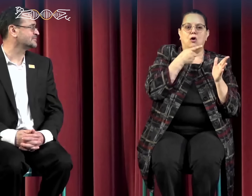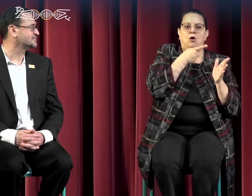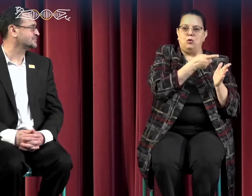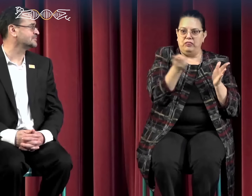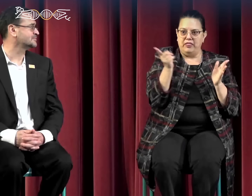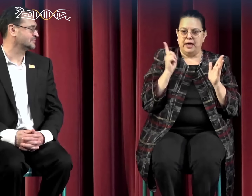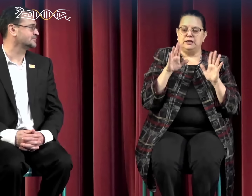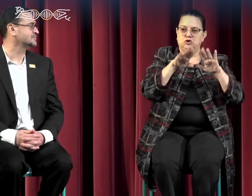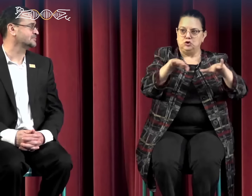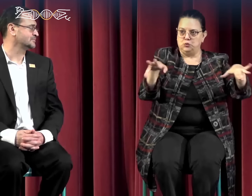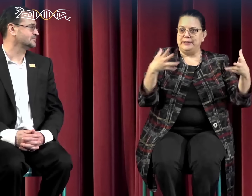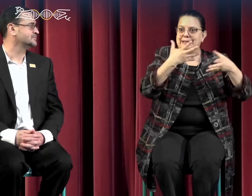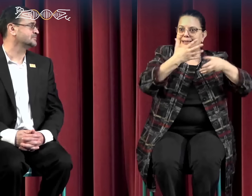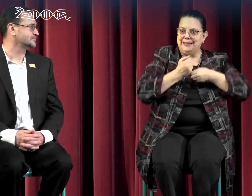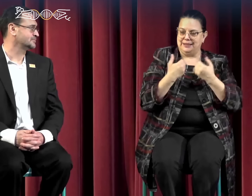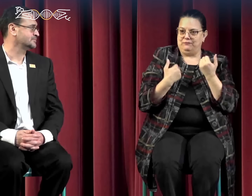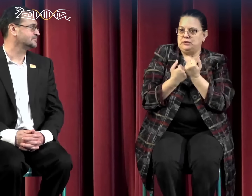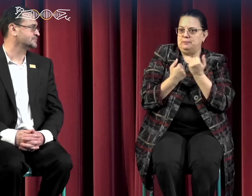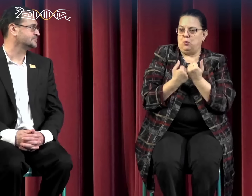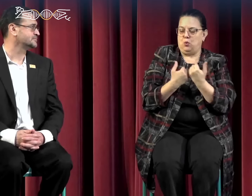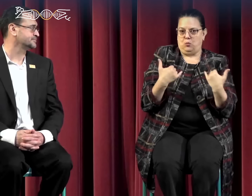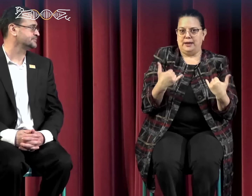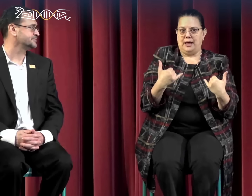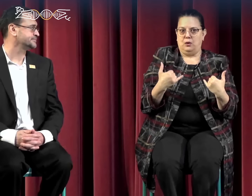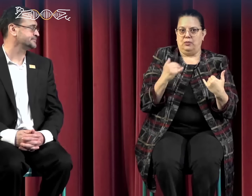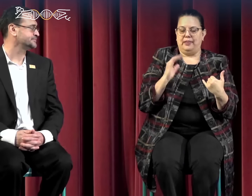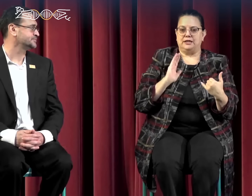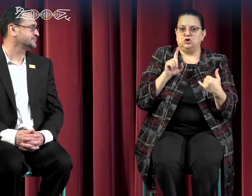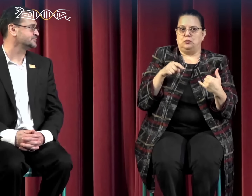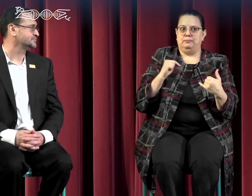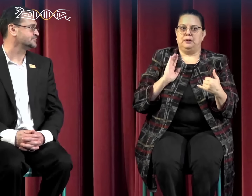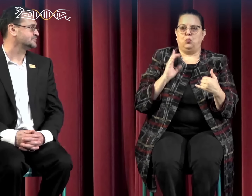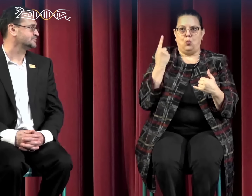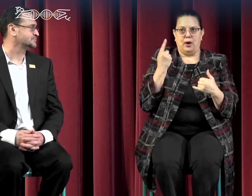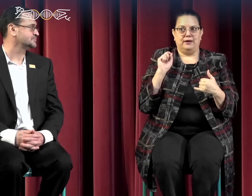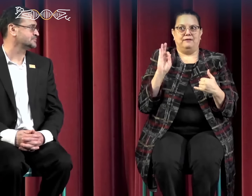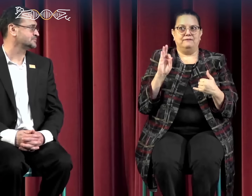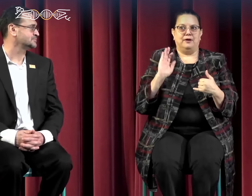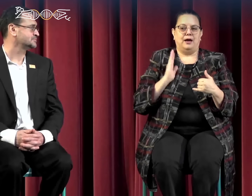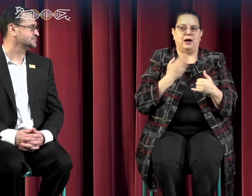policy and ethics here and making sure that this is being supported,